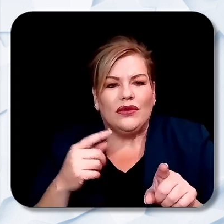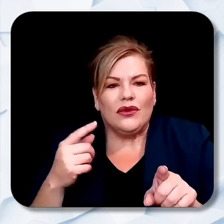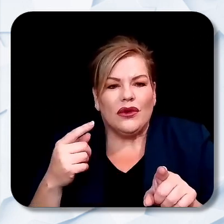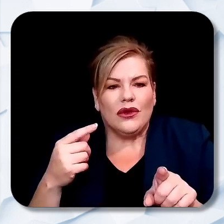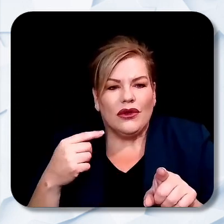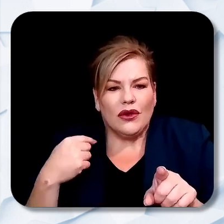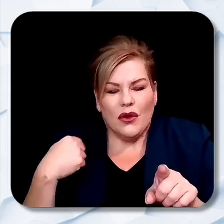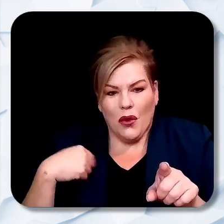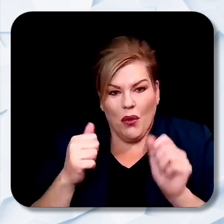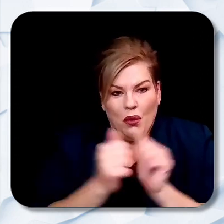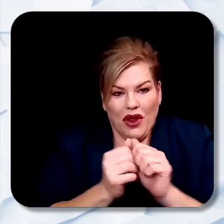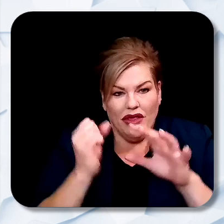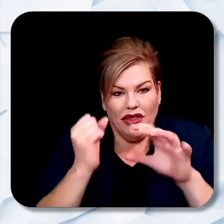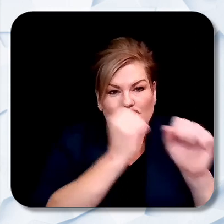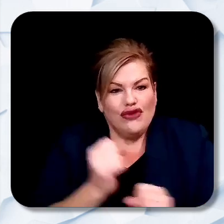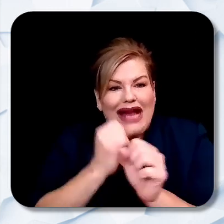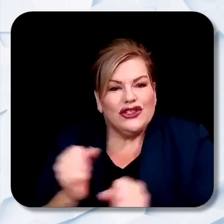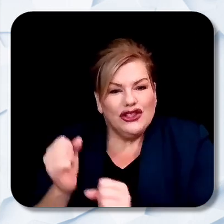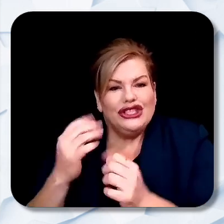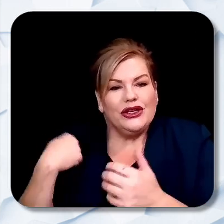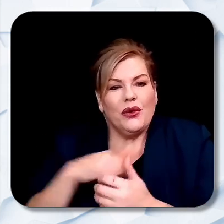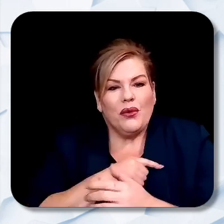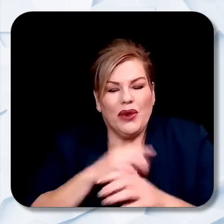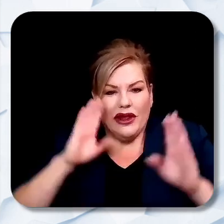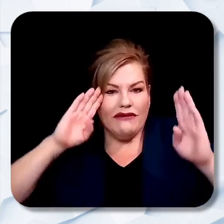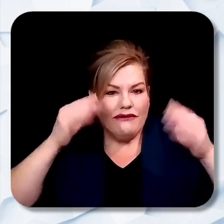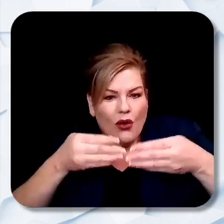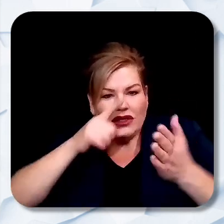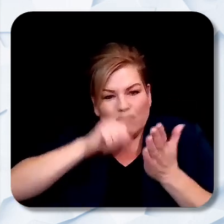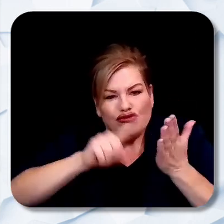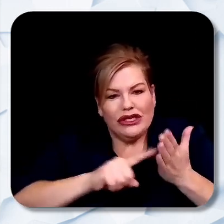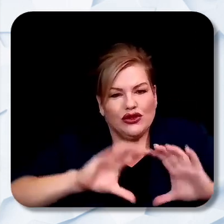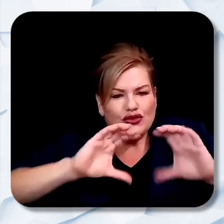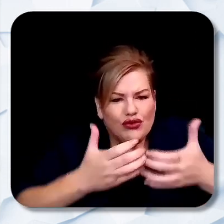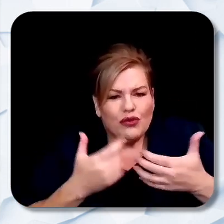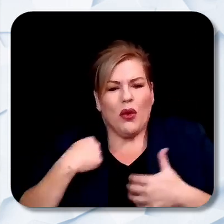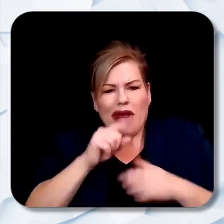strategy of a word. In August we did focus research groups with students that you do